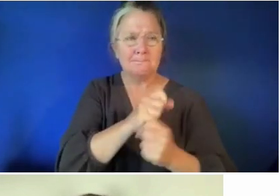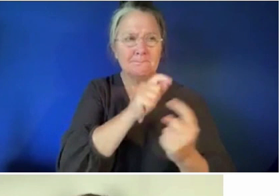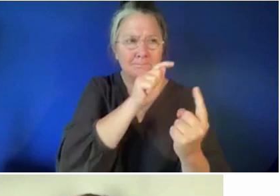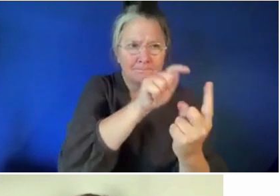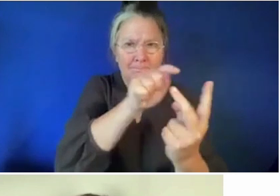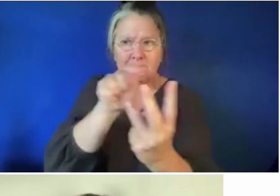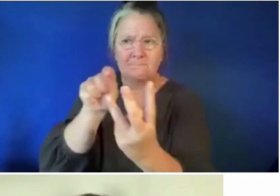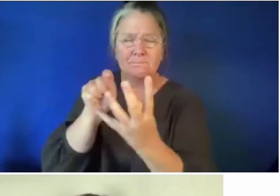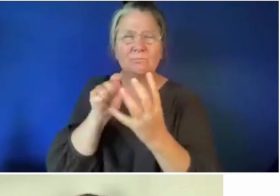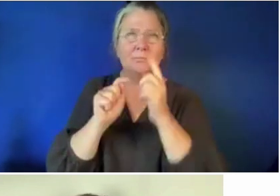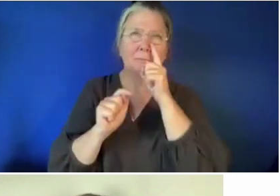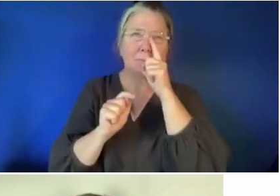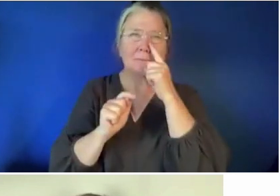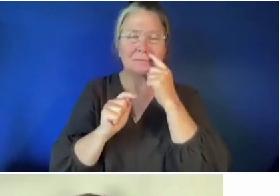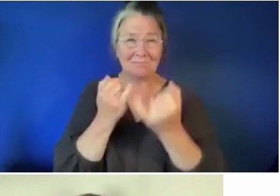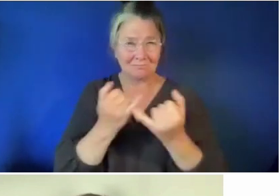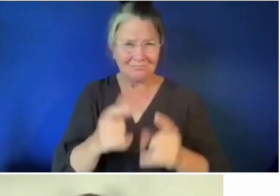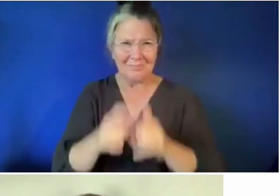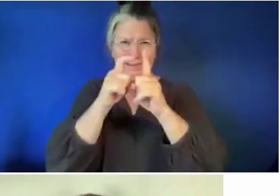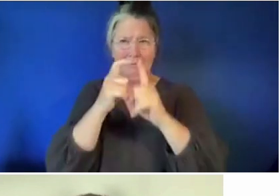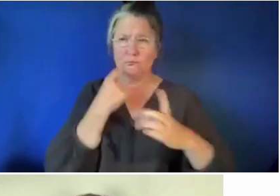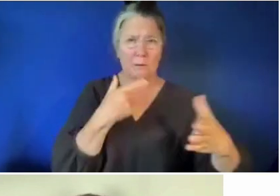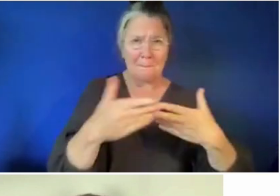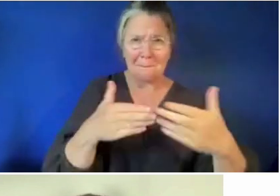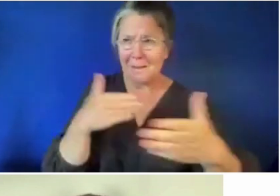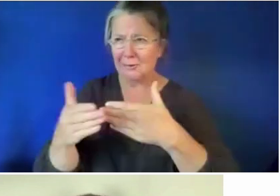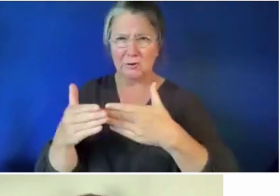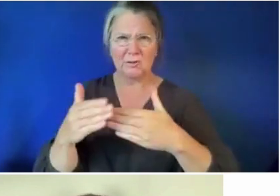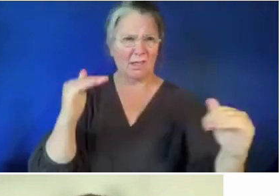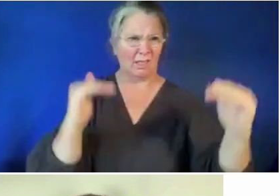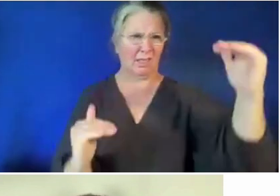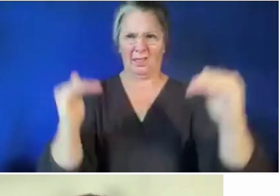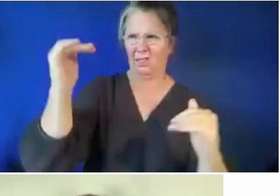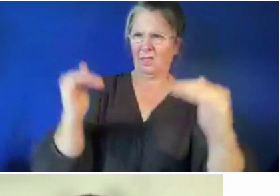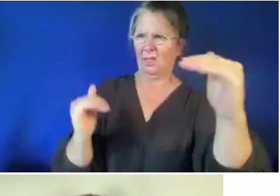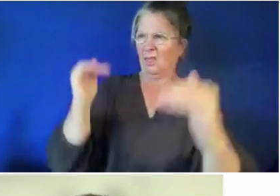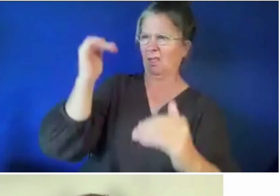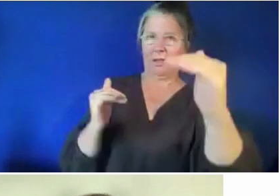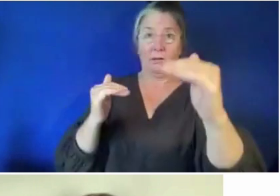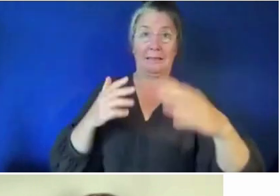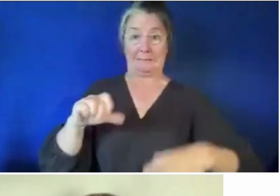has been difficult to manage. It's been difficult to manage for employees, and it's been difficult to manage for government.